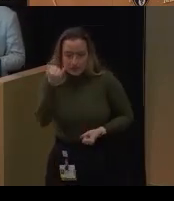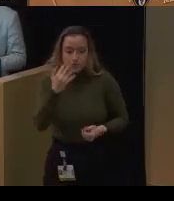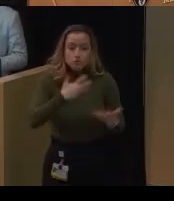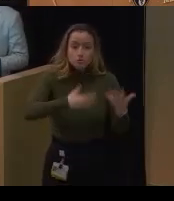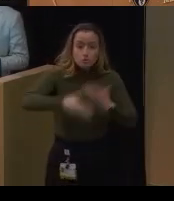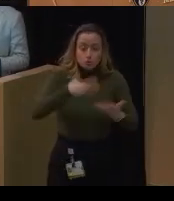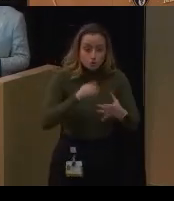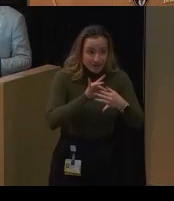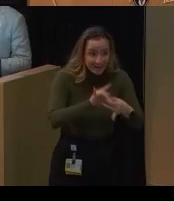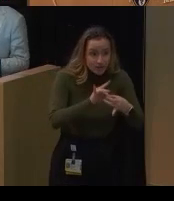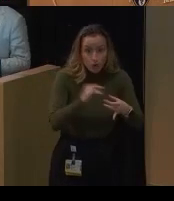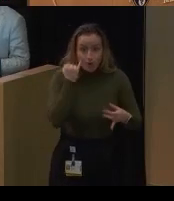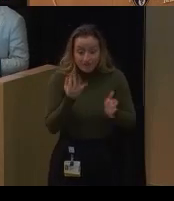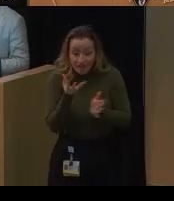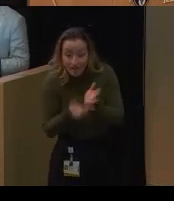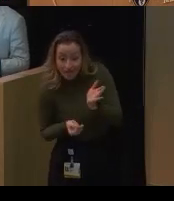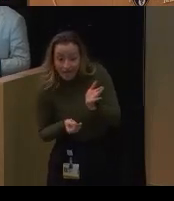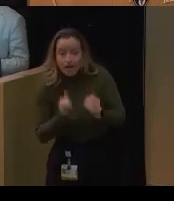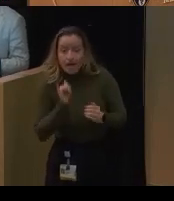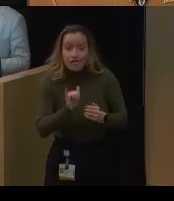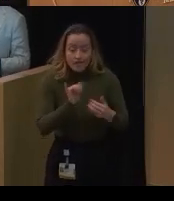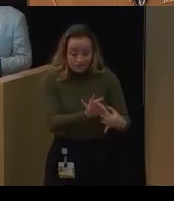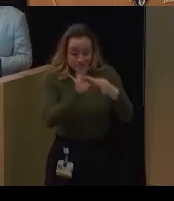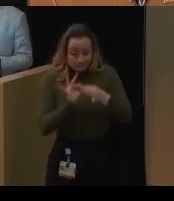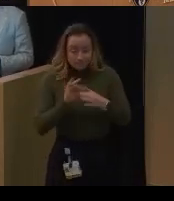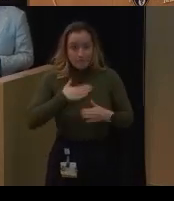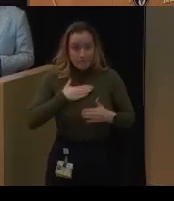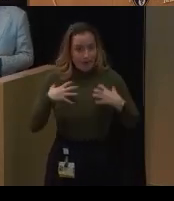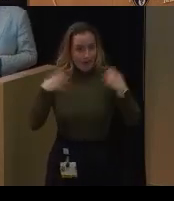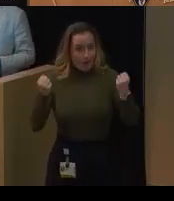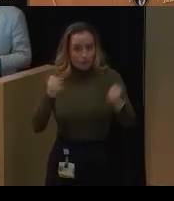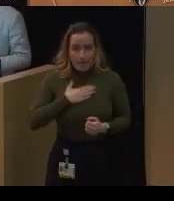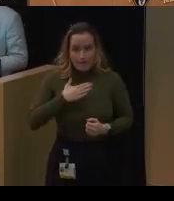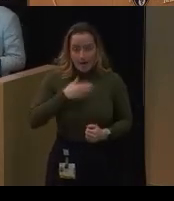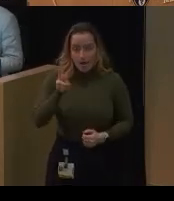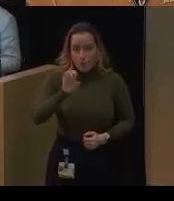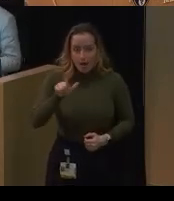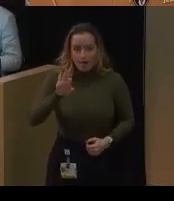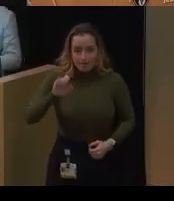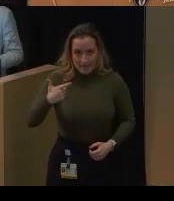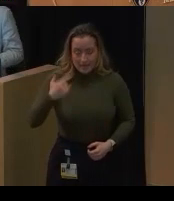lack thereof is intimately tied to our health and well-being the less socially connected we are the